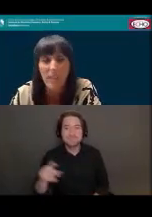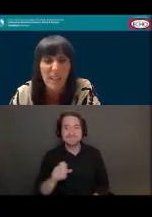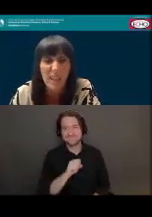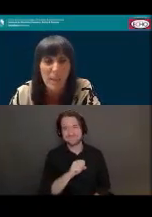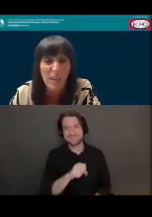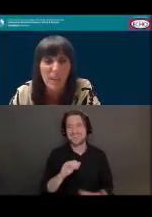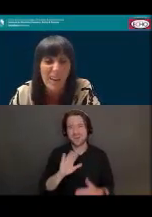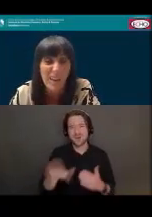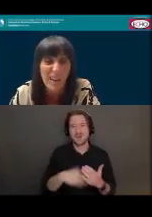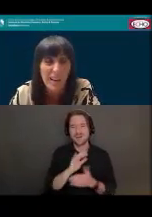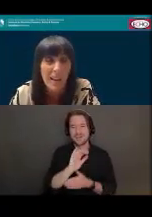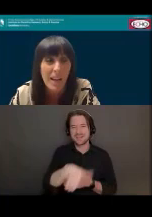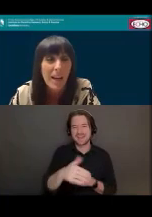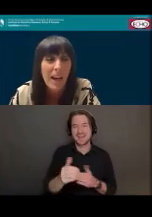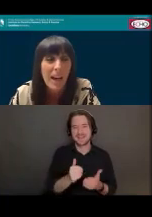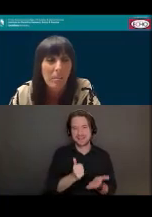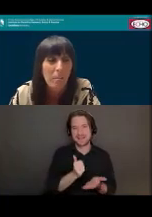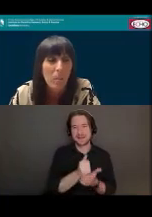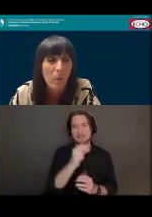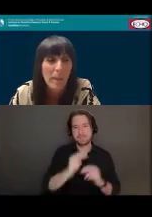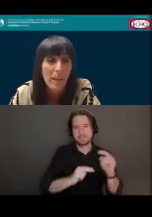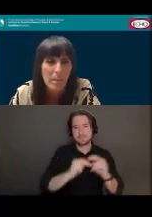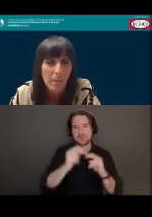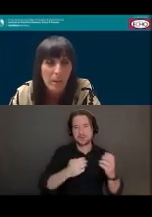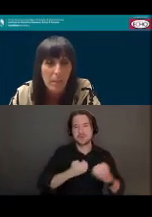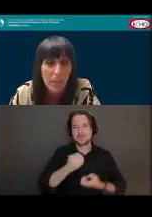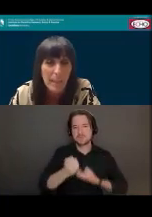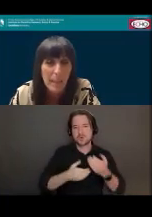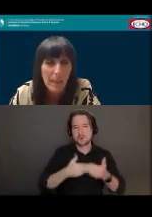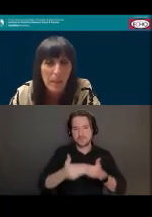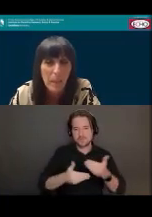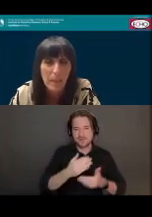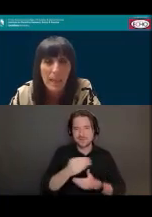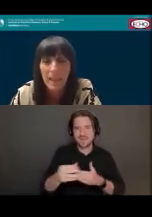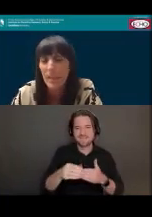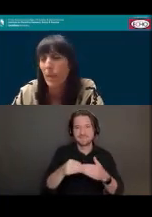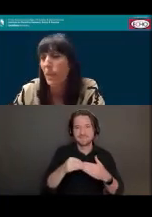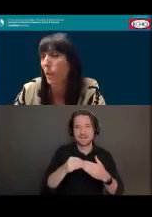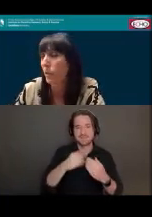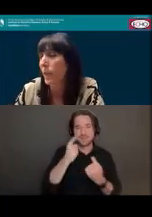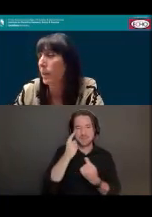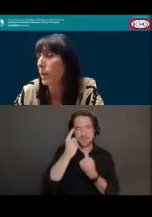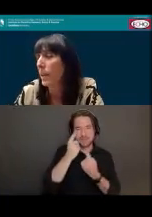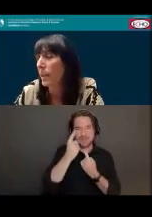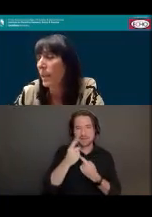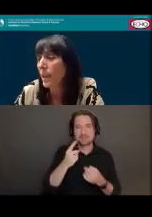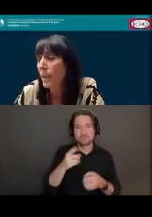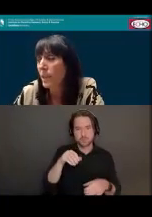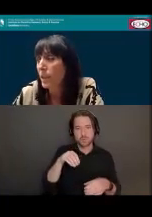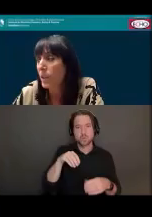flexible thinking within pretend place. So it's a great way to